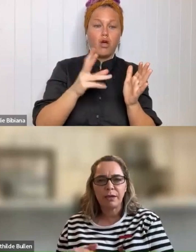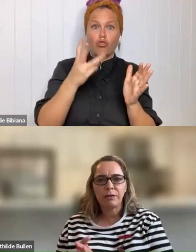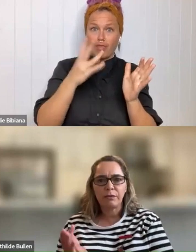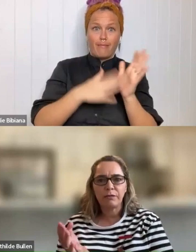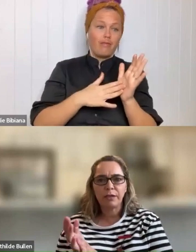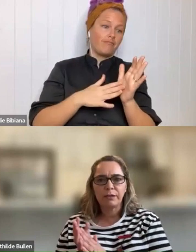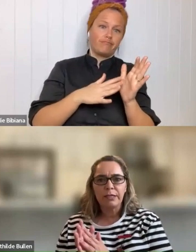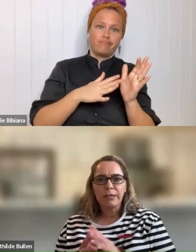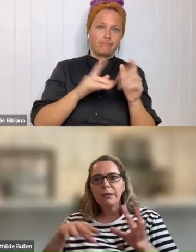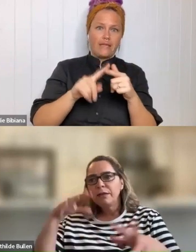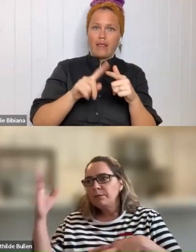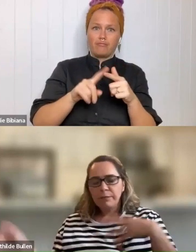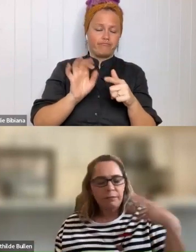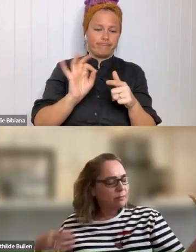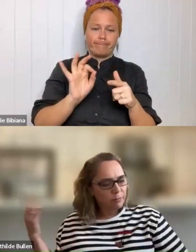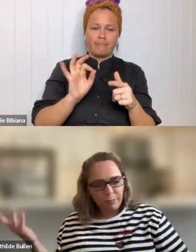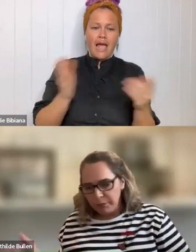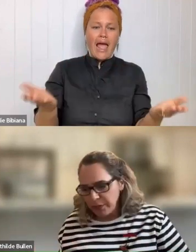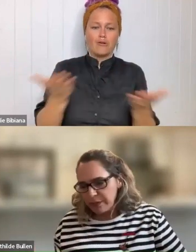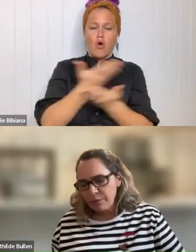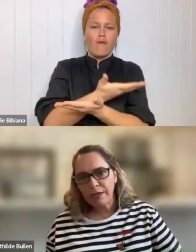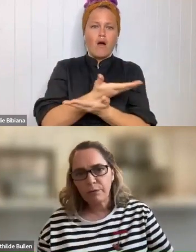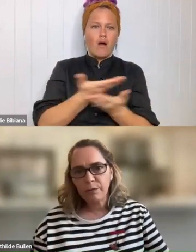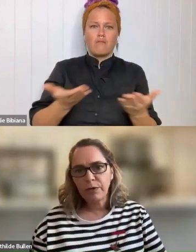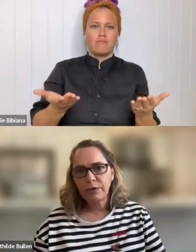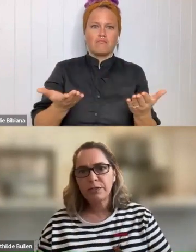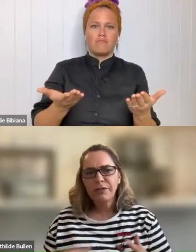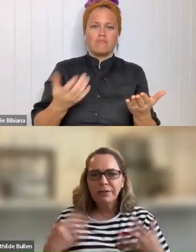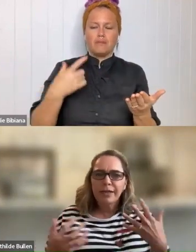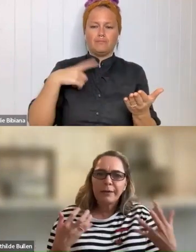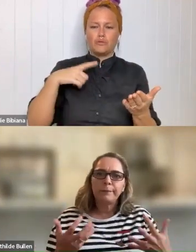handover. Because of the way government works. So like.